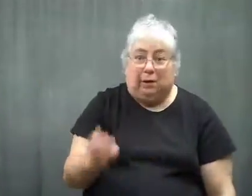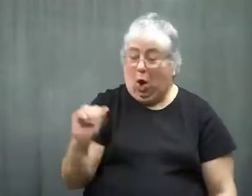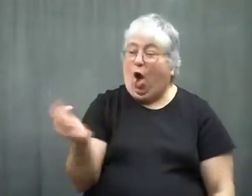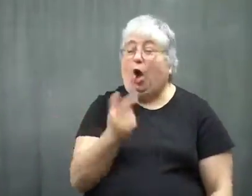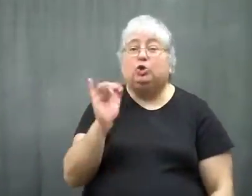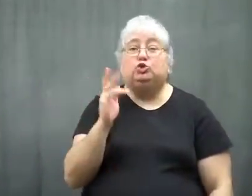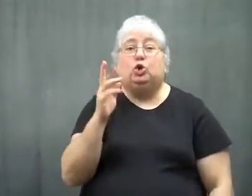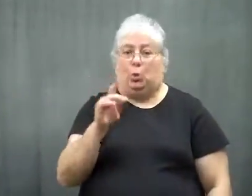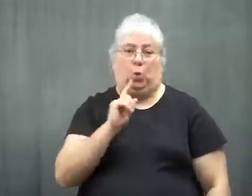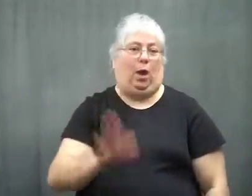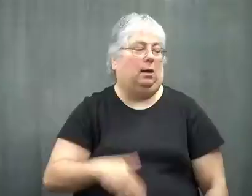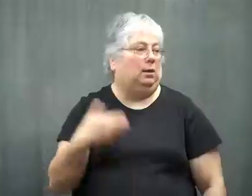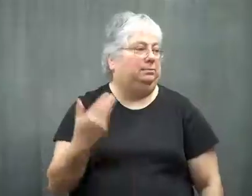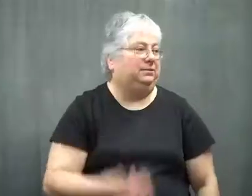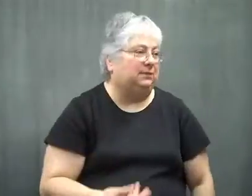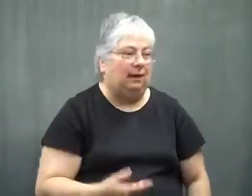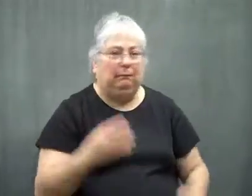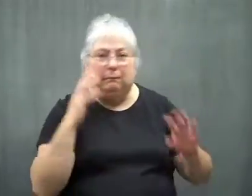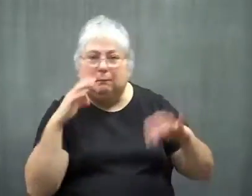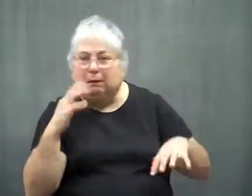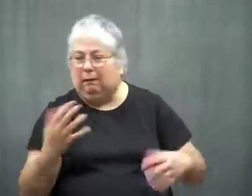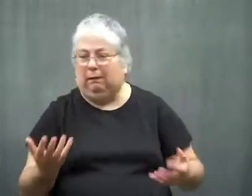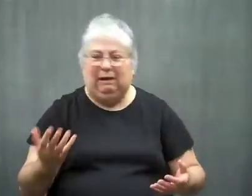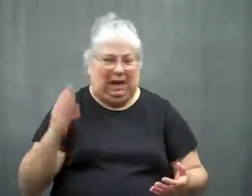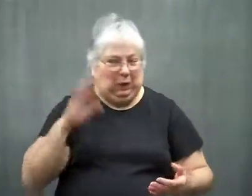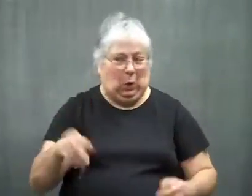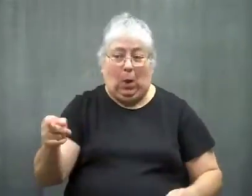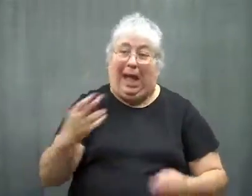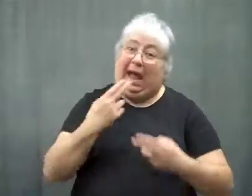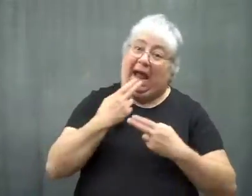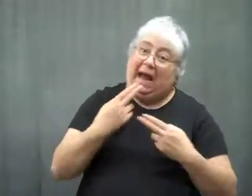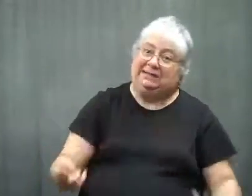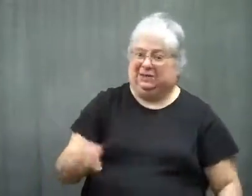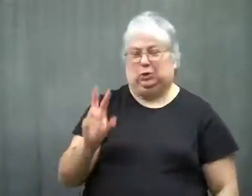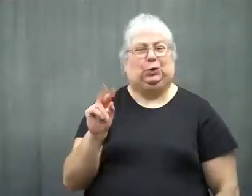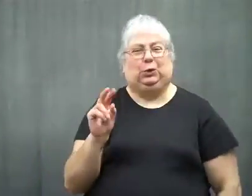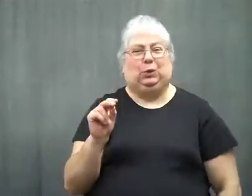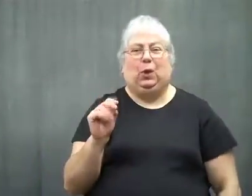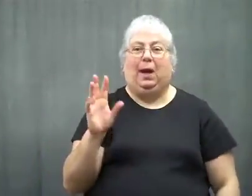All the jurors cried and were upset, they knew Casey was not innocent,